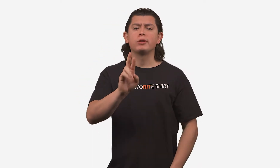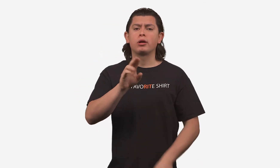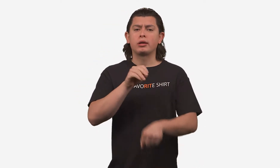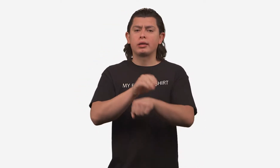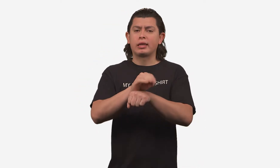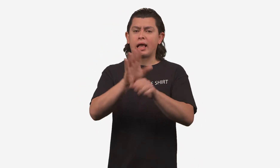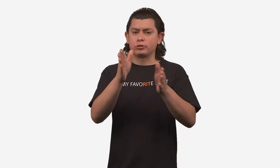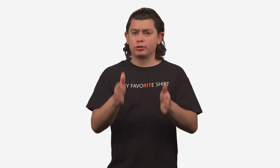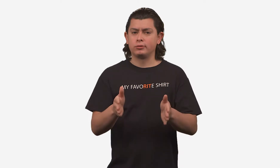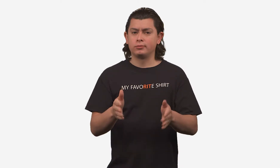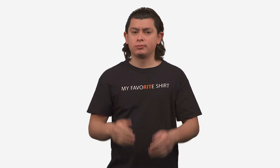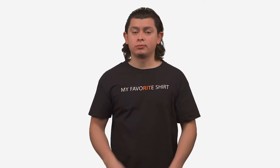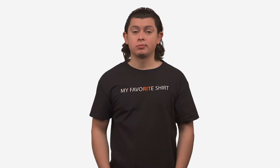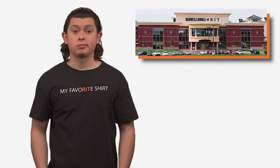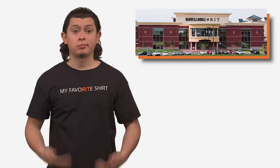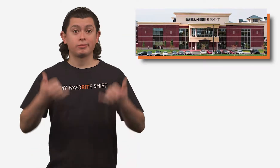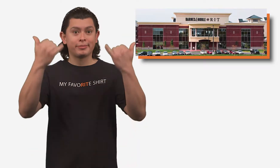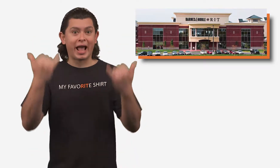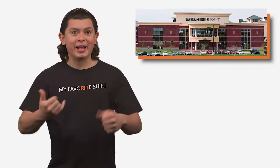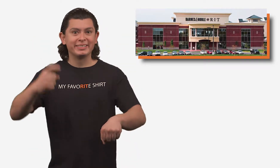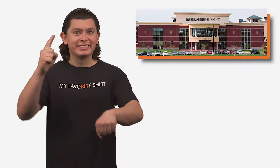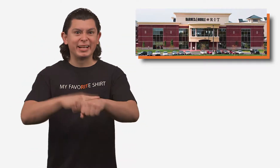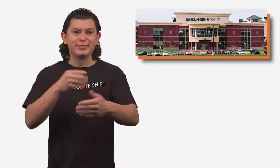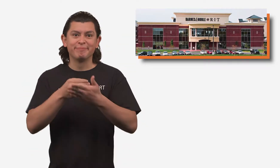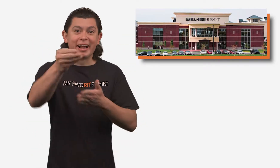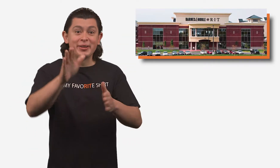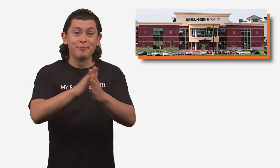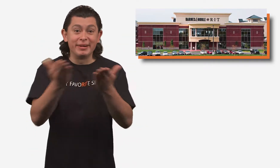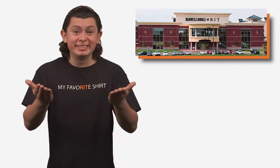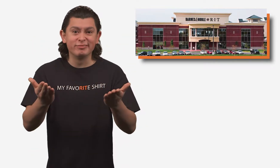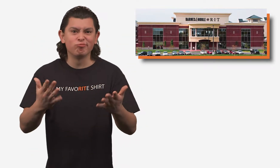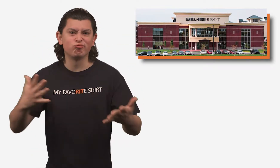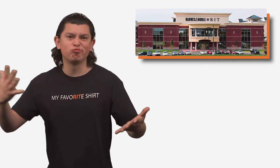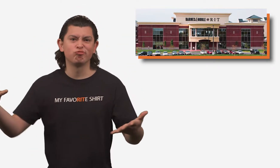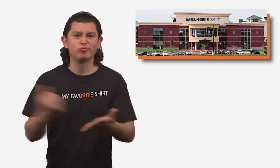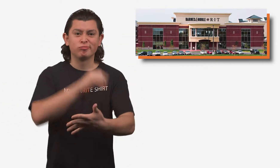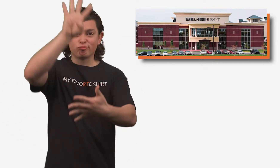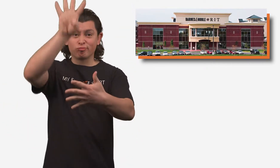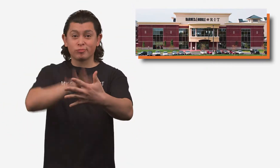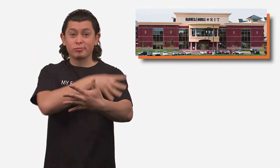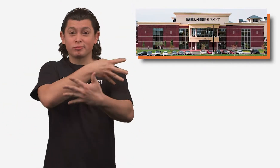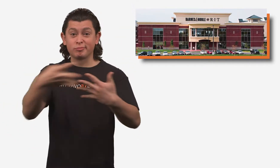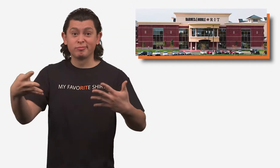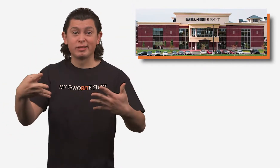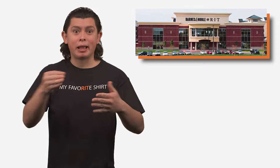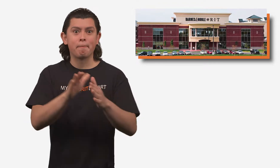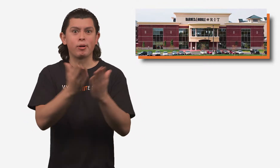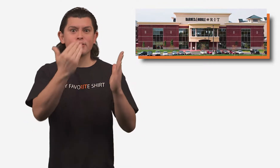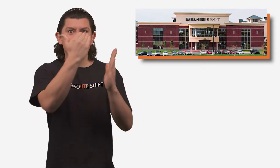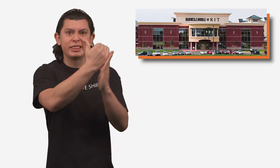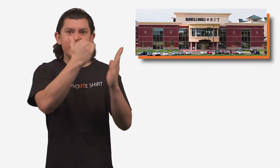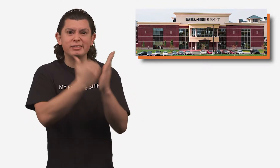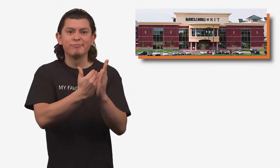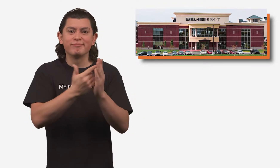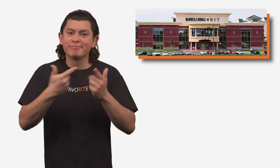ASK YOUR VR COUNSELOR. NOW IT'S TIME TO BUY YOUR BOOKS. GRAB YOUR SCHEDULE AND A BOOKLIST,